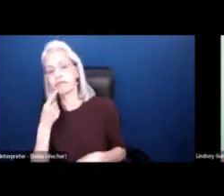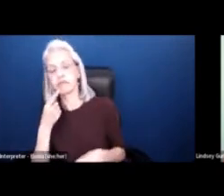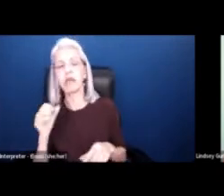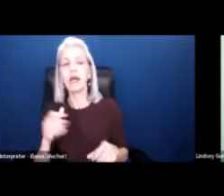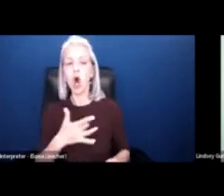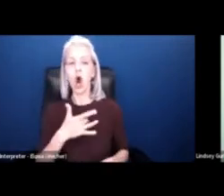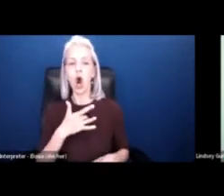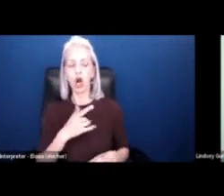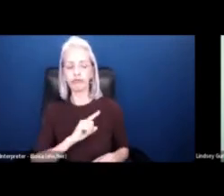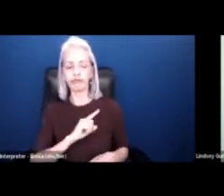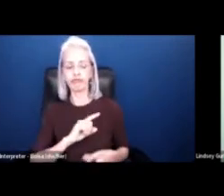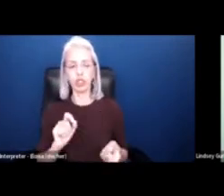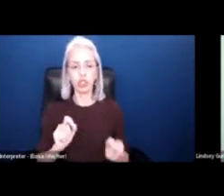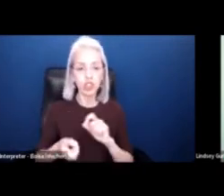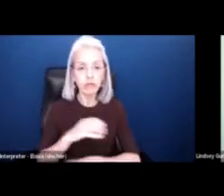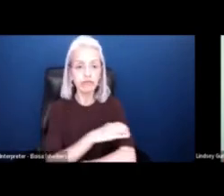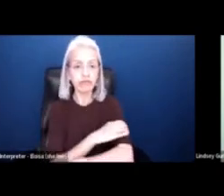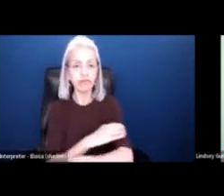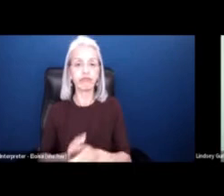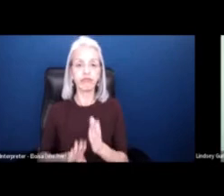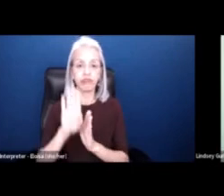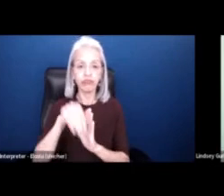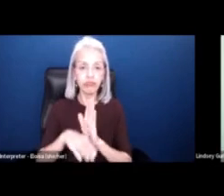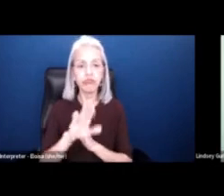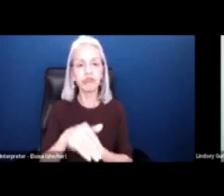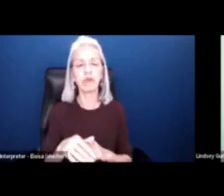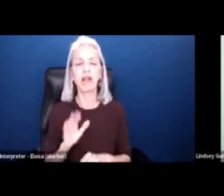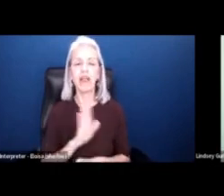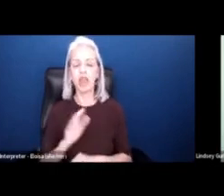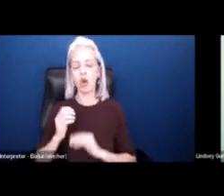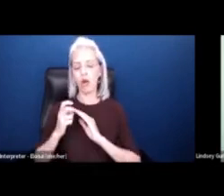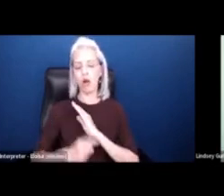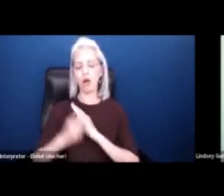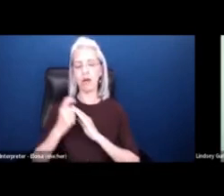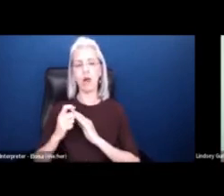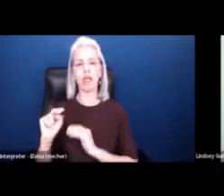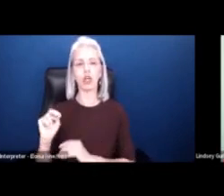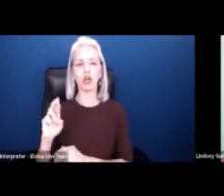pressure and sort of changes in the sensitivity of their autonomic nervous system to different stressors that can